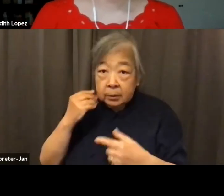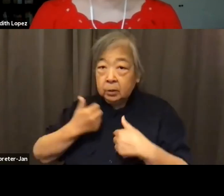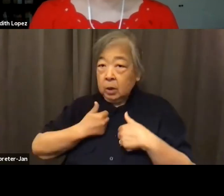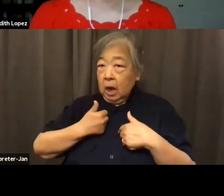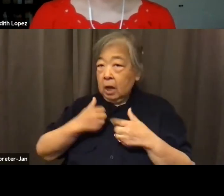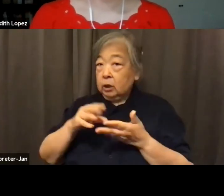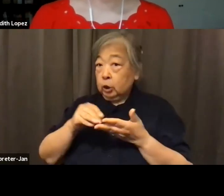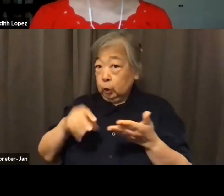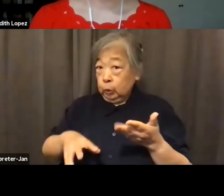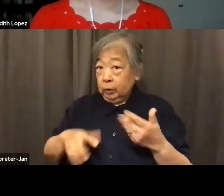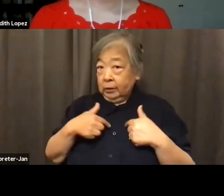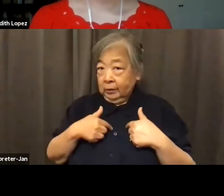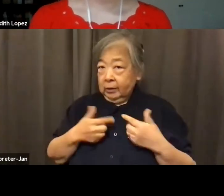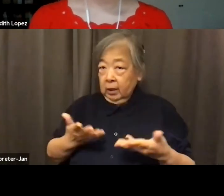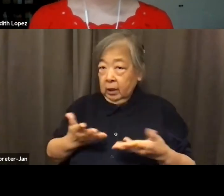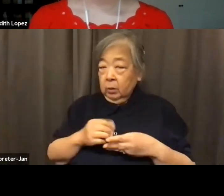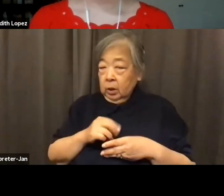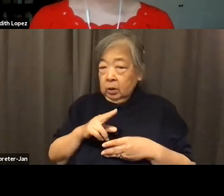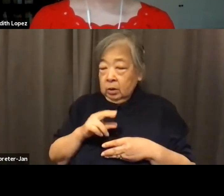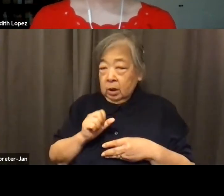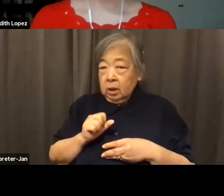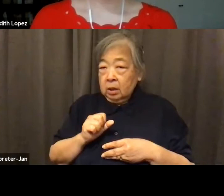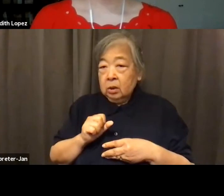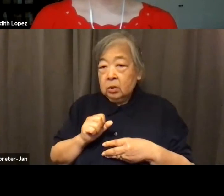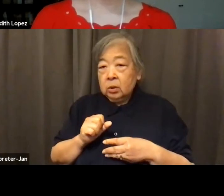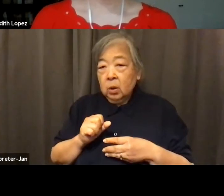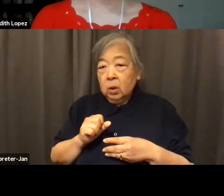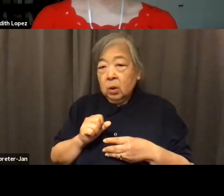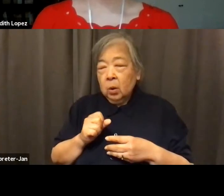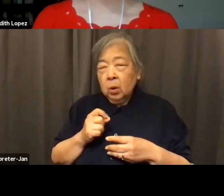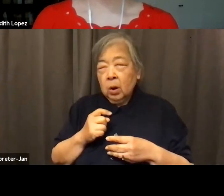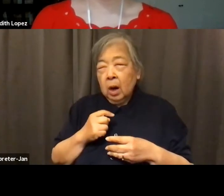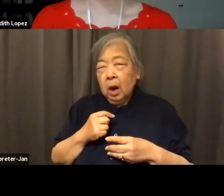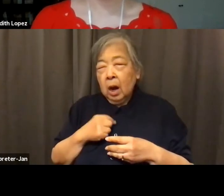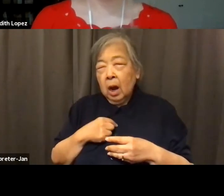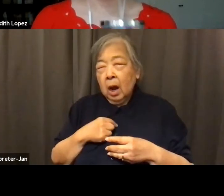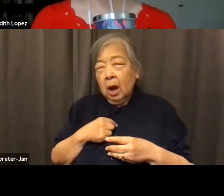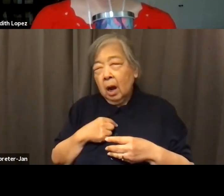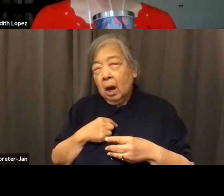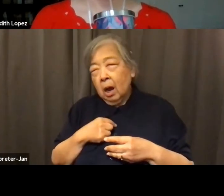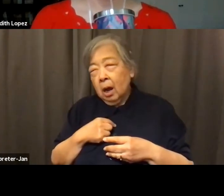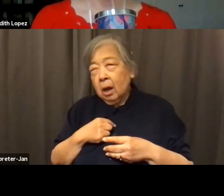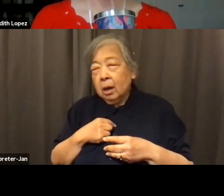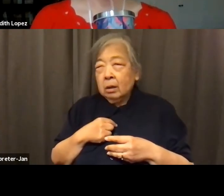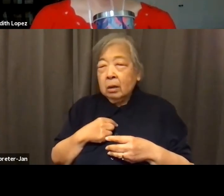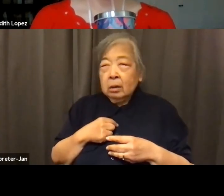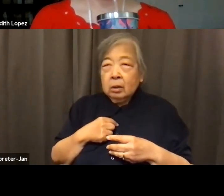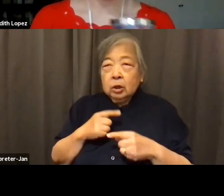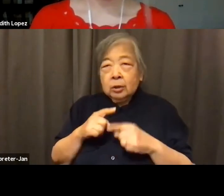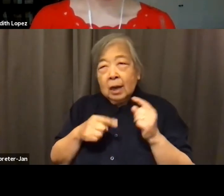in the United States, so I wouldn't be able to confirm whether the Virtual Student Foreign